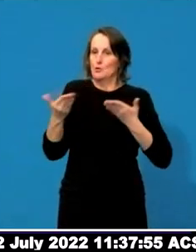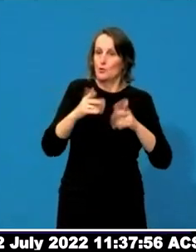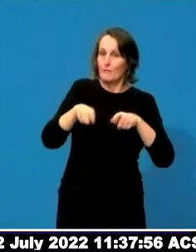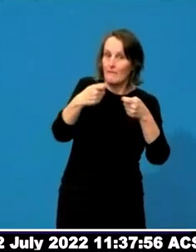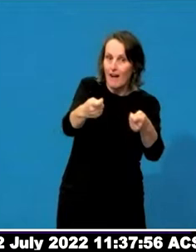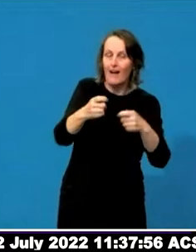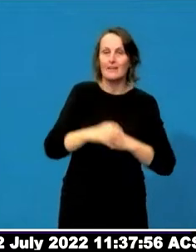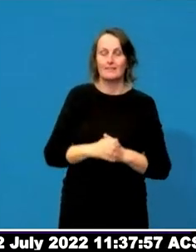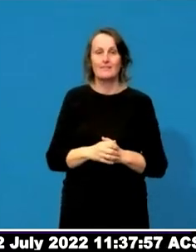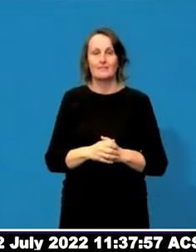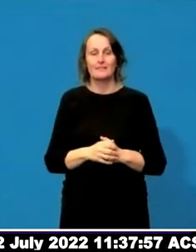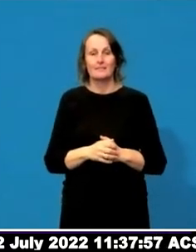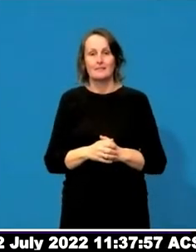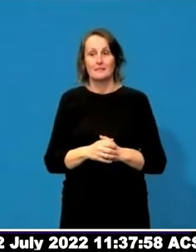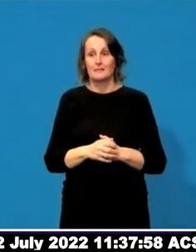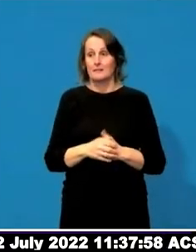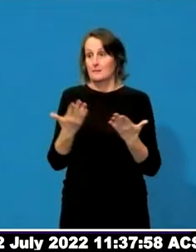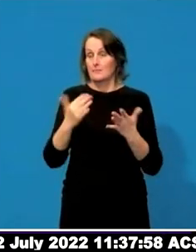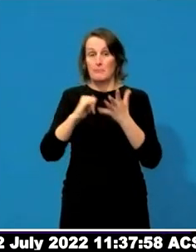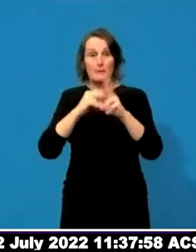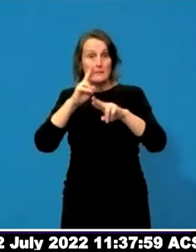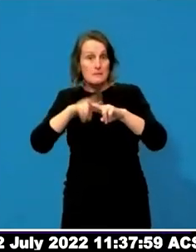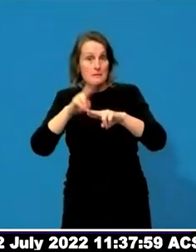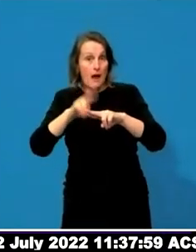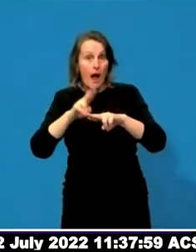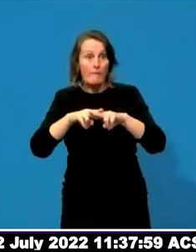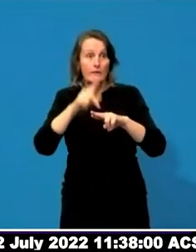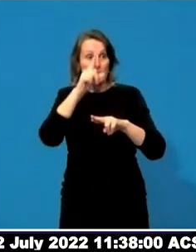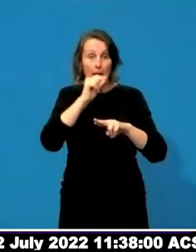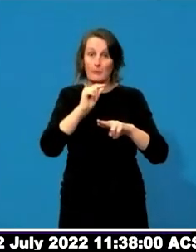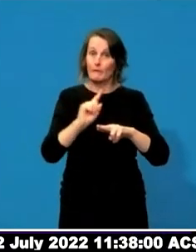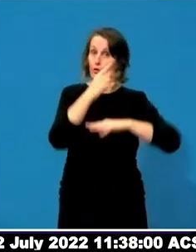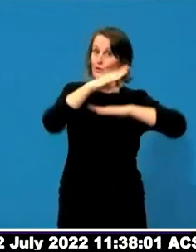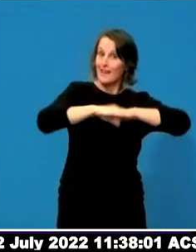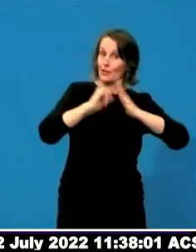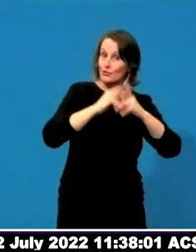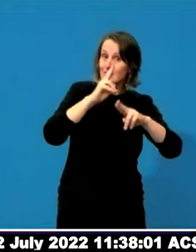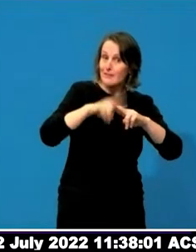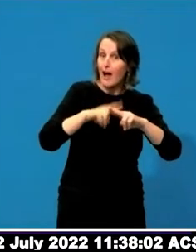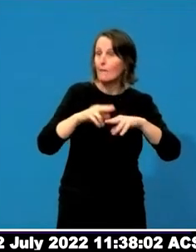whether they be First Nations or non-Indigenous, working in remote areas and very remote areas.